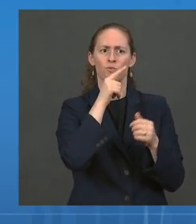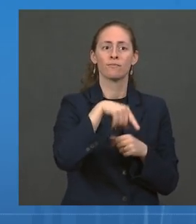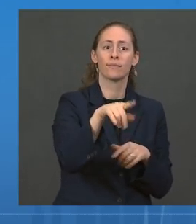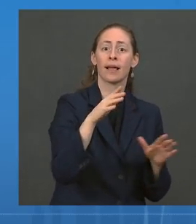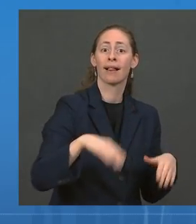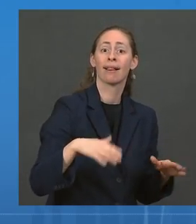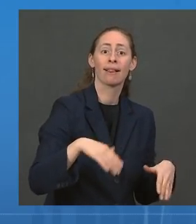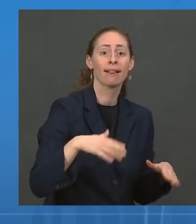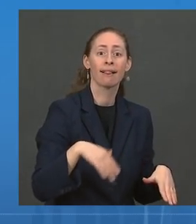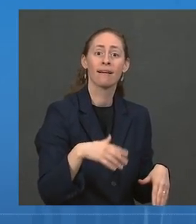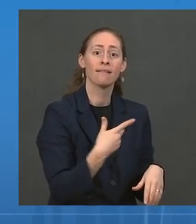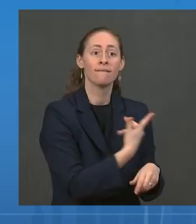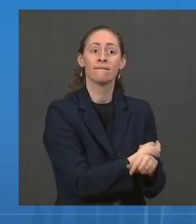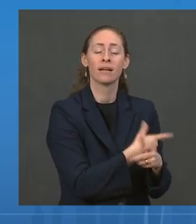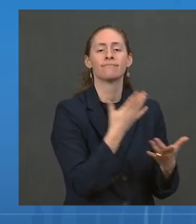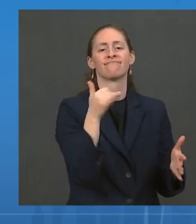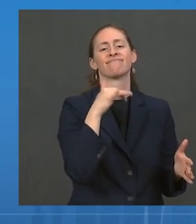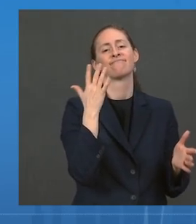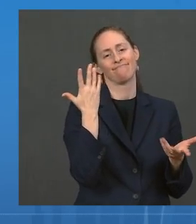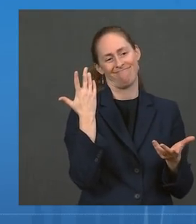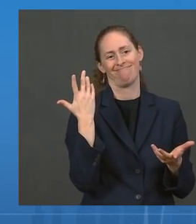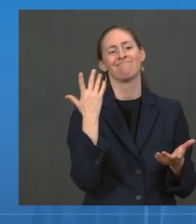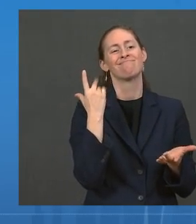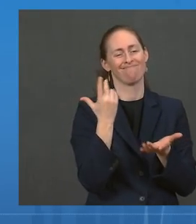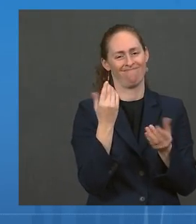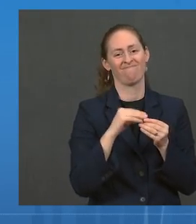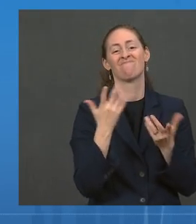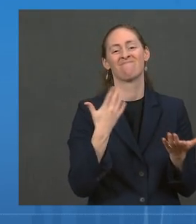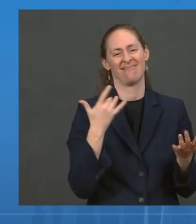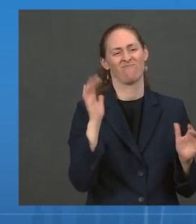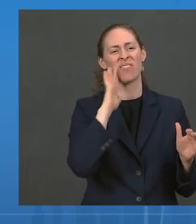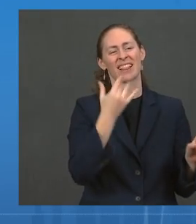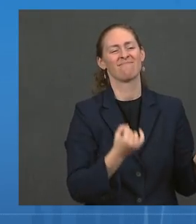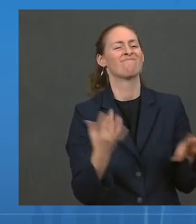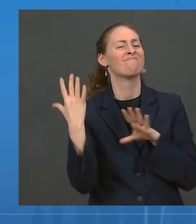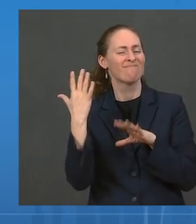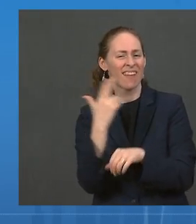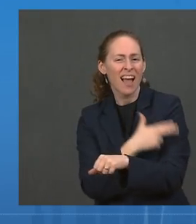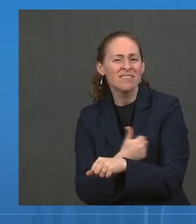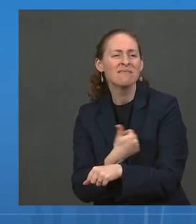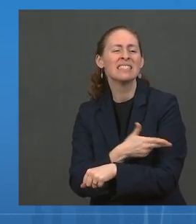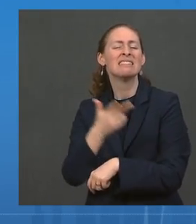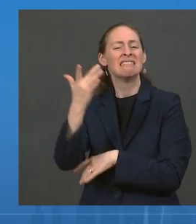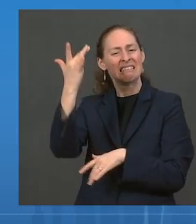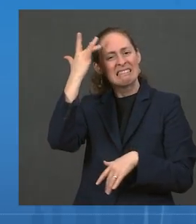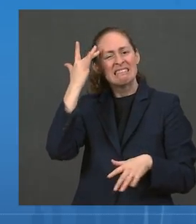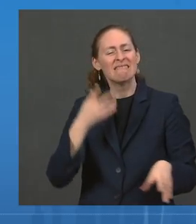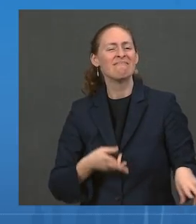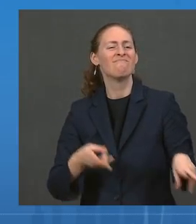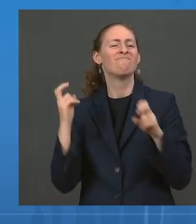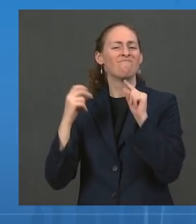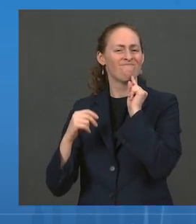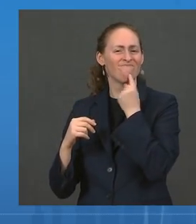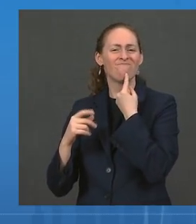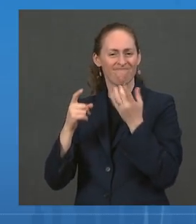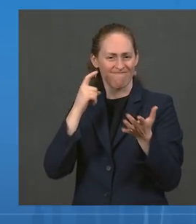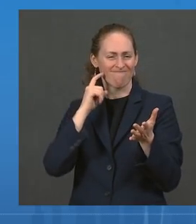and more likely to have severe complications from COVID-19. In recent weeks, we have also seen additional data